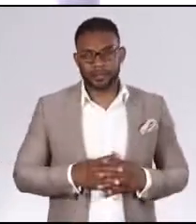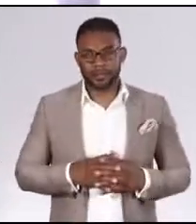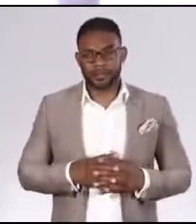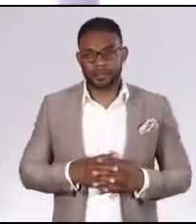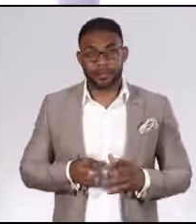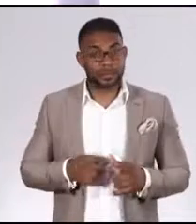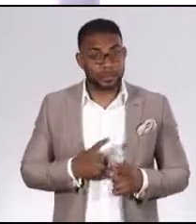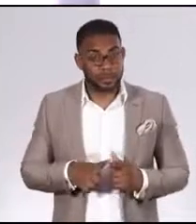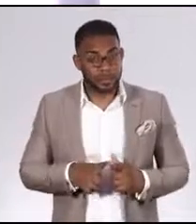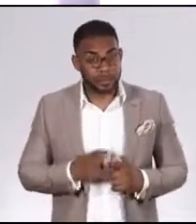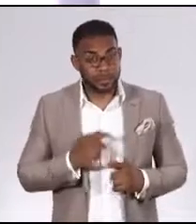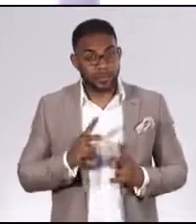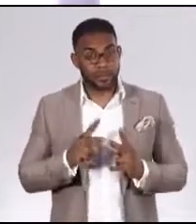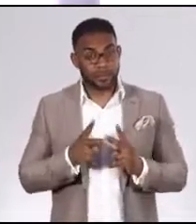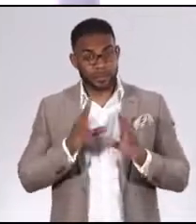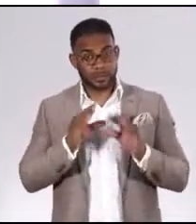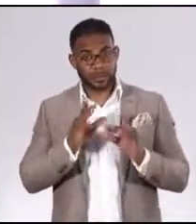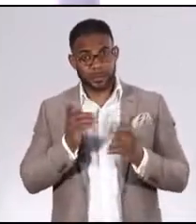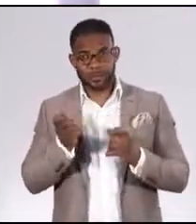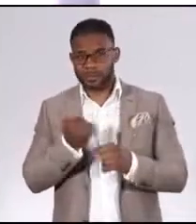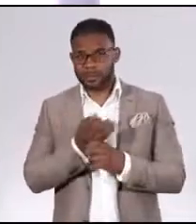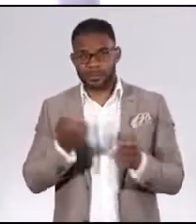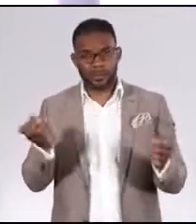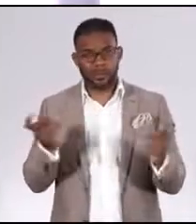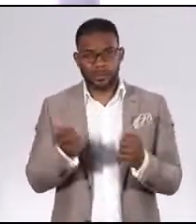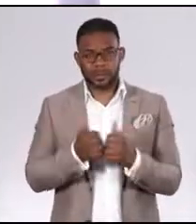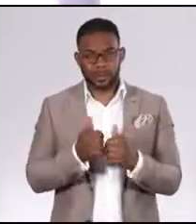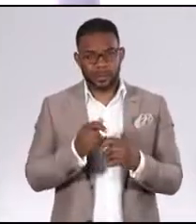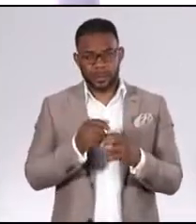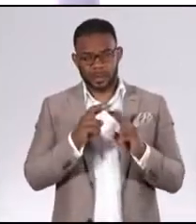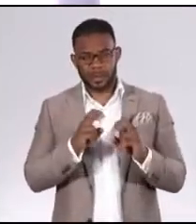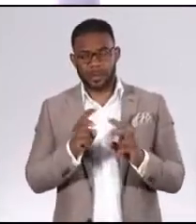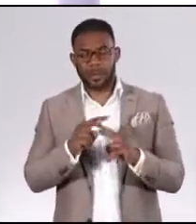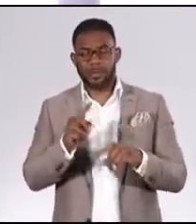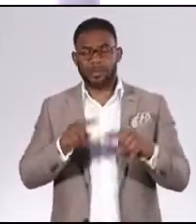Then in our second session, we'll bring everyone back together to explore the various approaches to treatment.